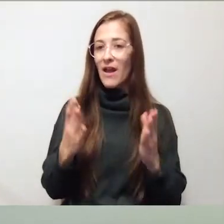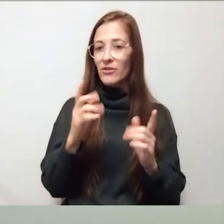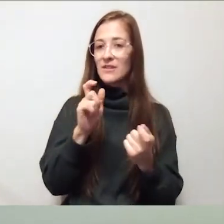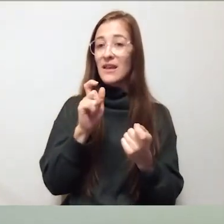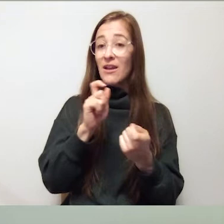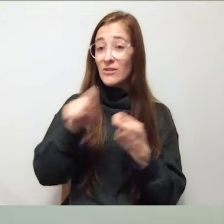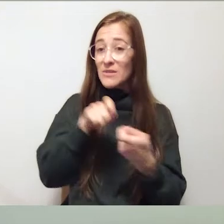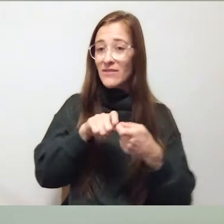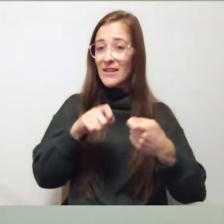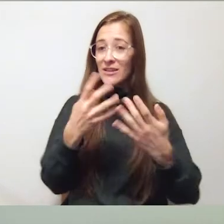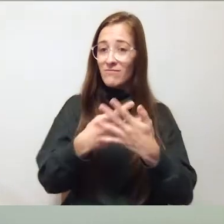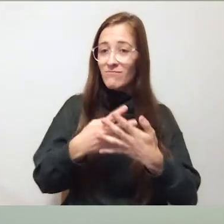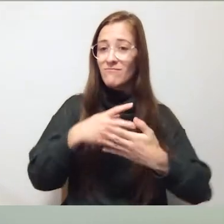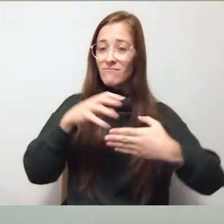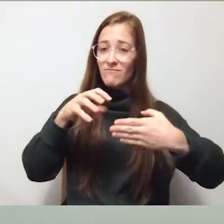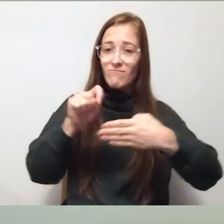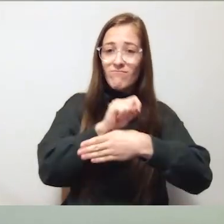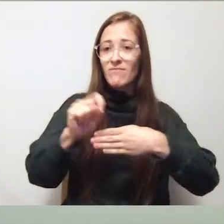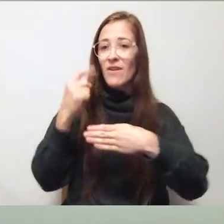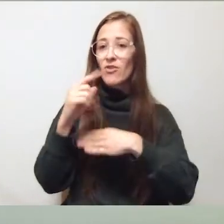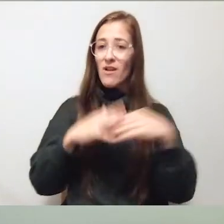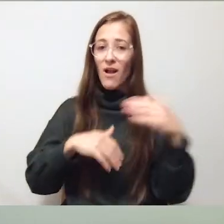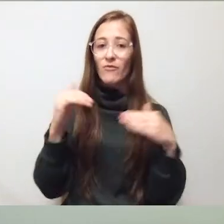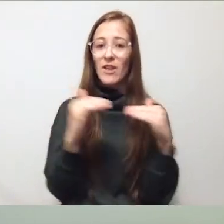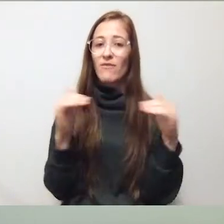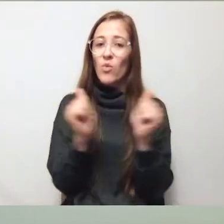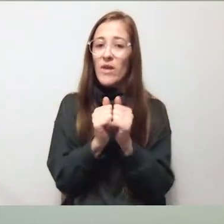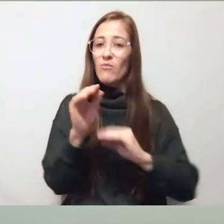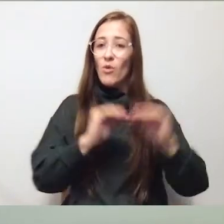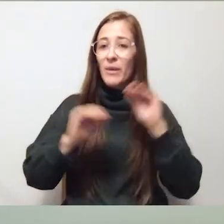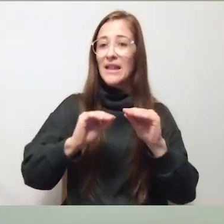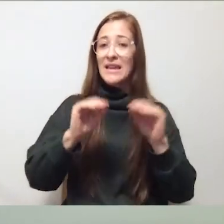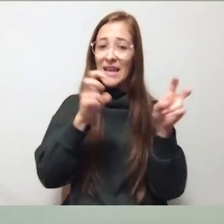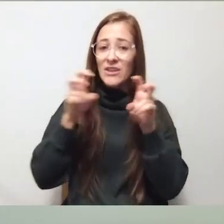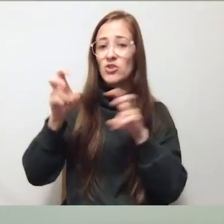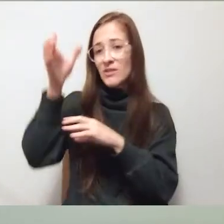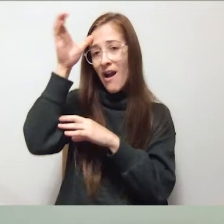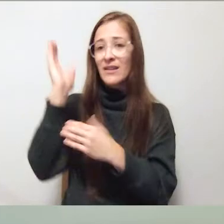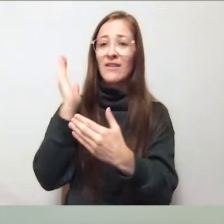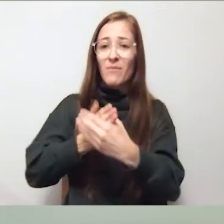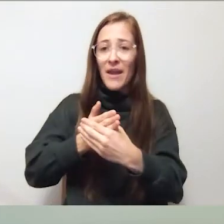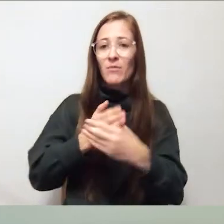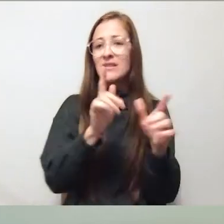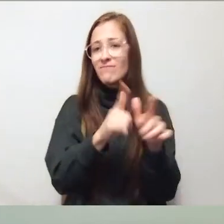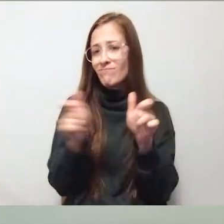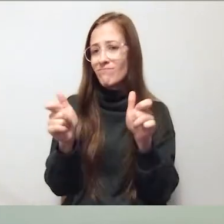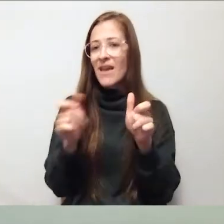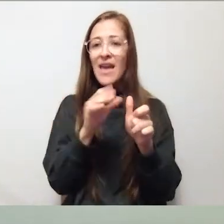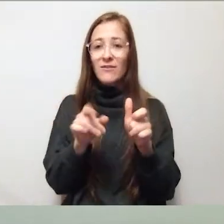and screened for a comfort level with mobility issues, cognitive impairments, and it's also an economic driver